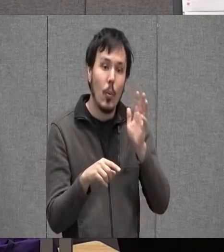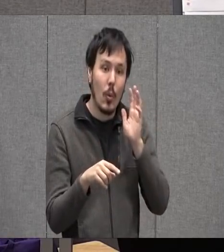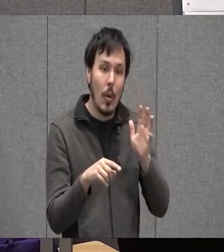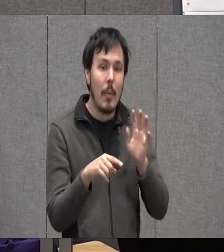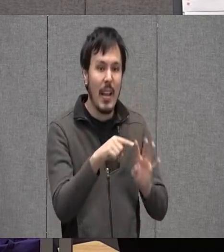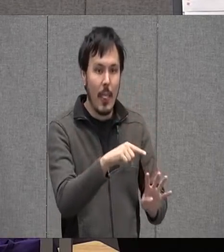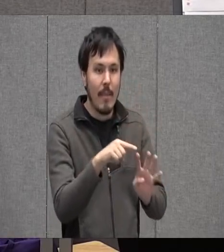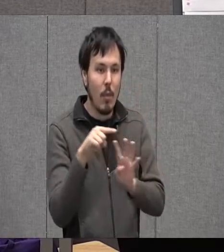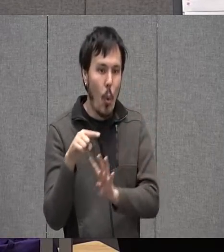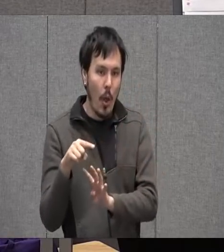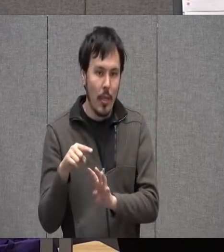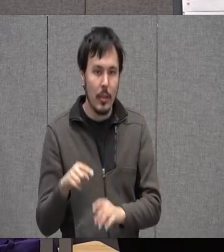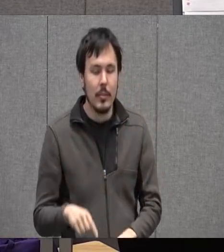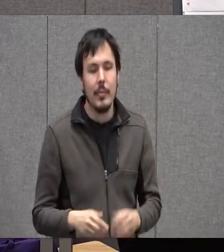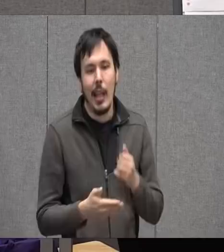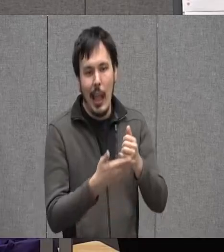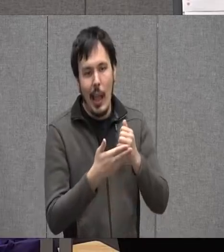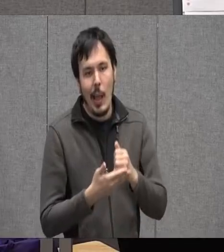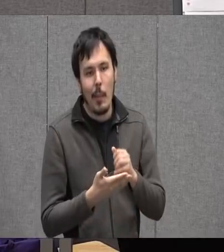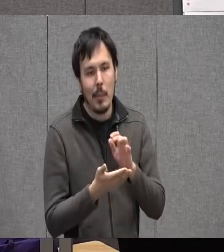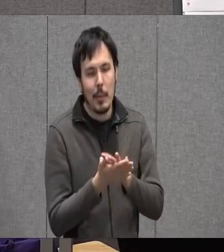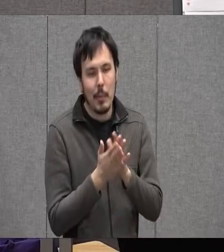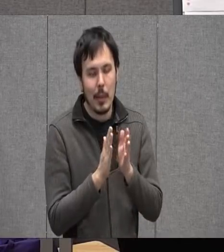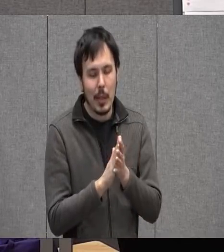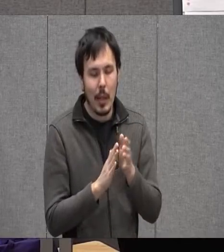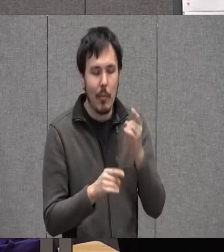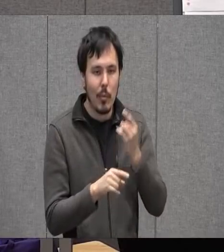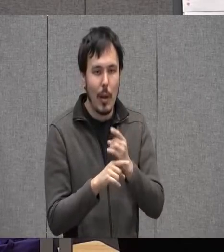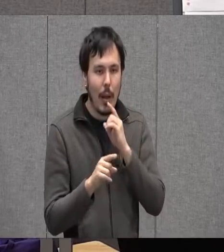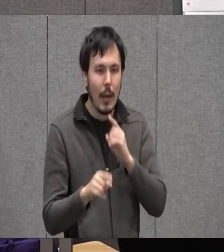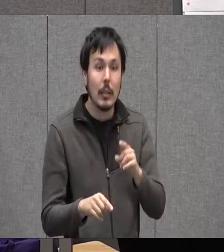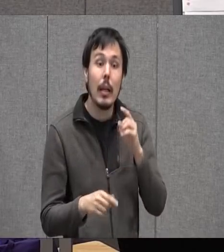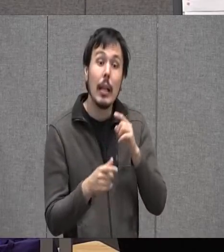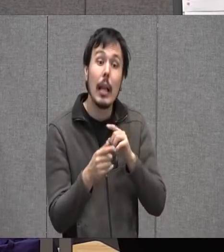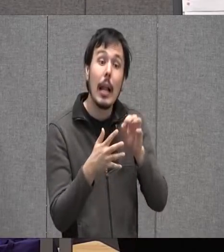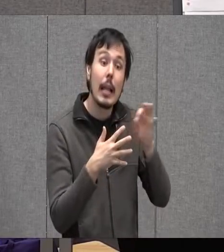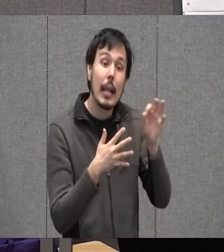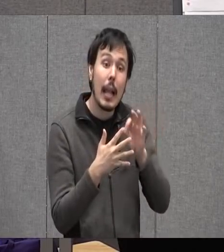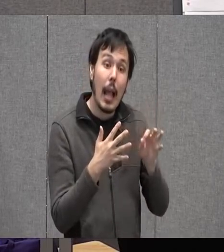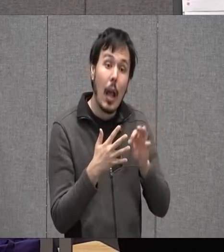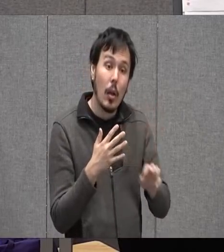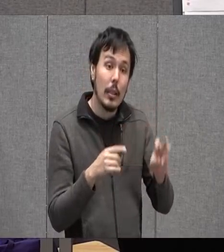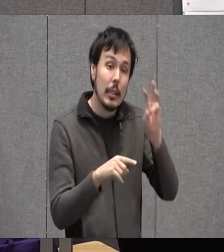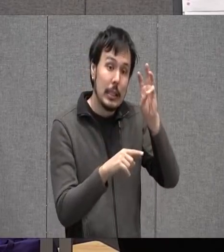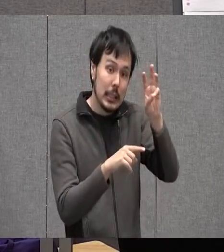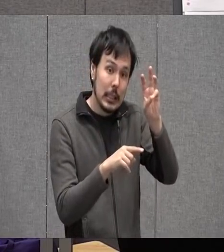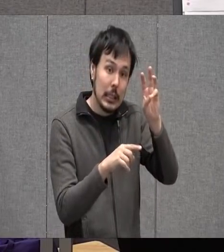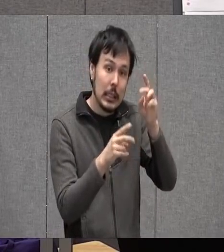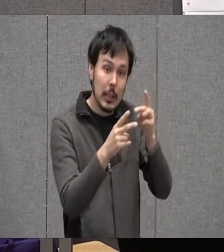Okay, perfect. And then I just count off the six for the numerator, that I have six pieces out of the eight.